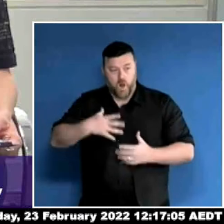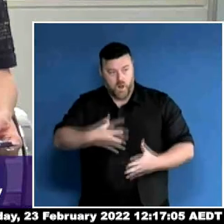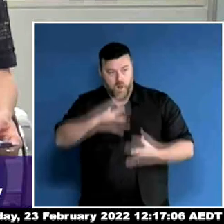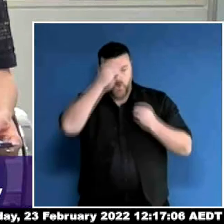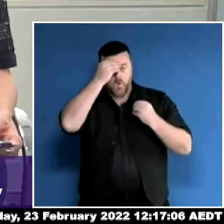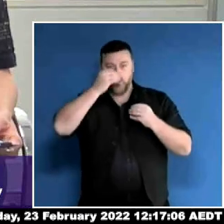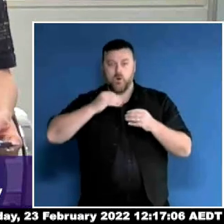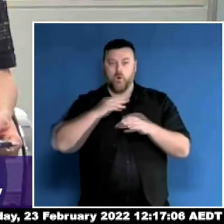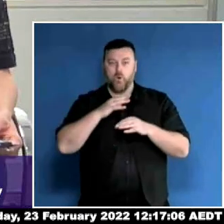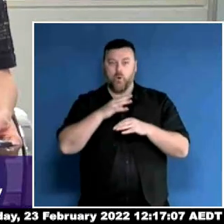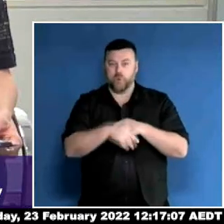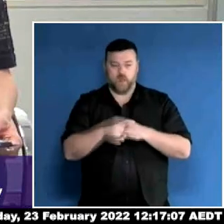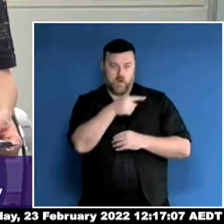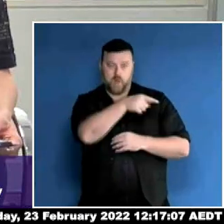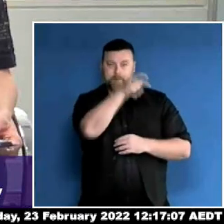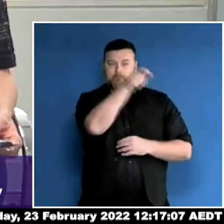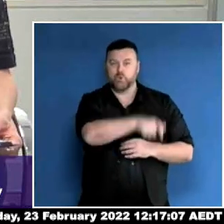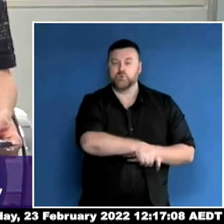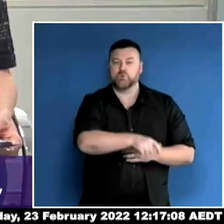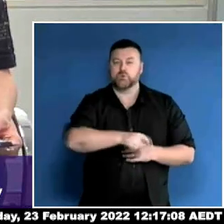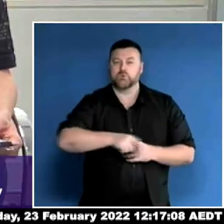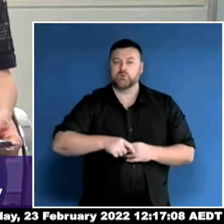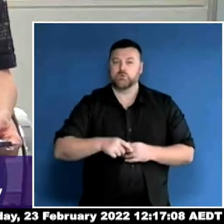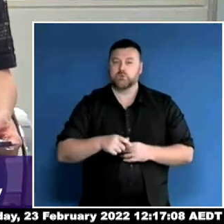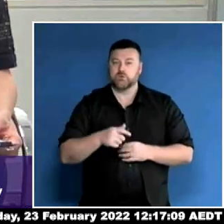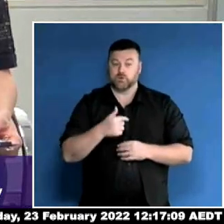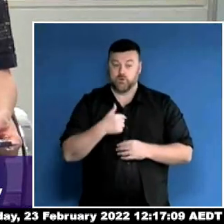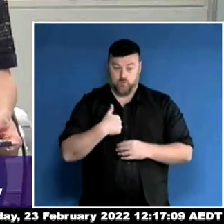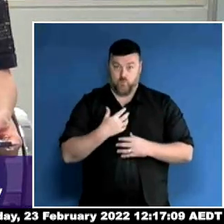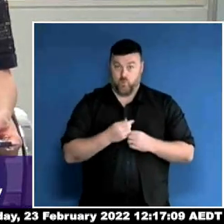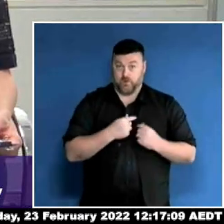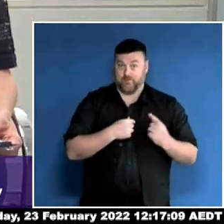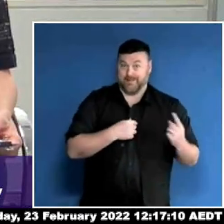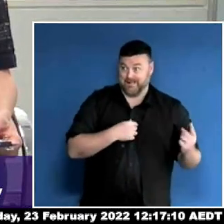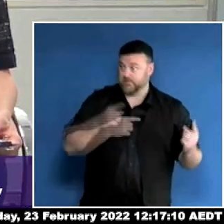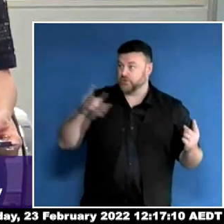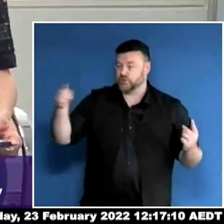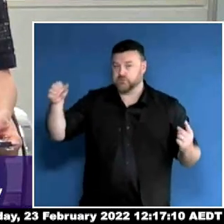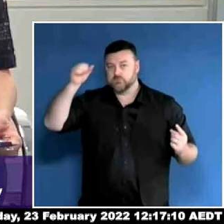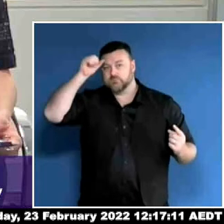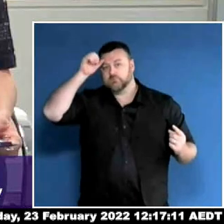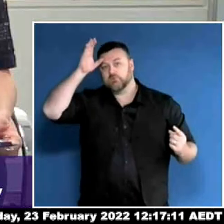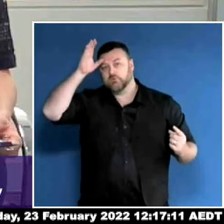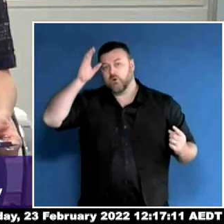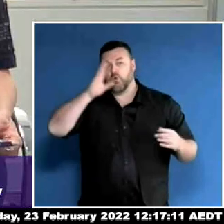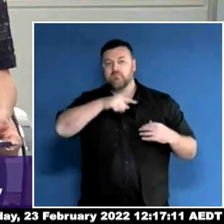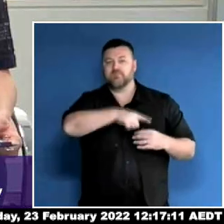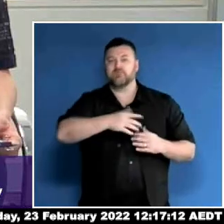client I'm working with needs and wants and then finding jobs that suit. Again he was being put into full-time stuff.